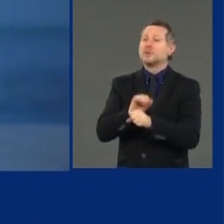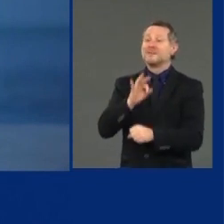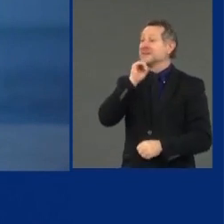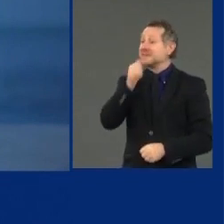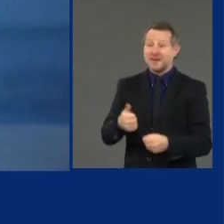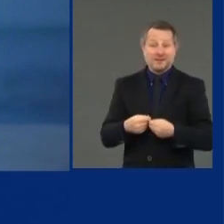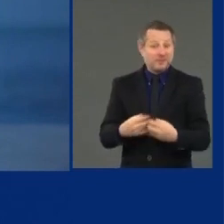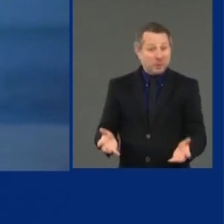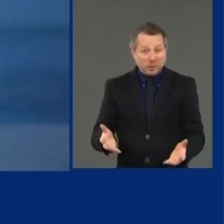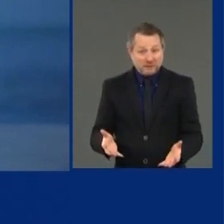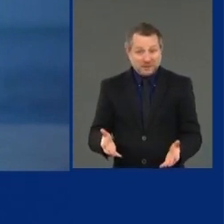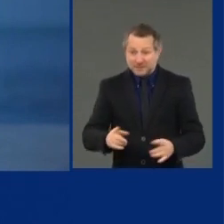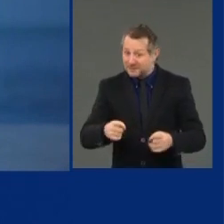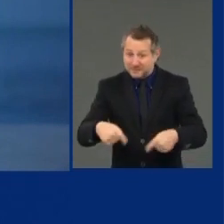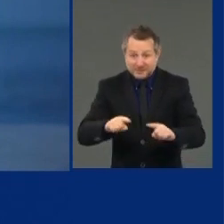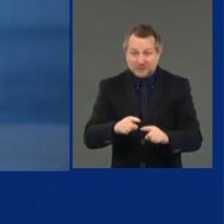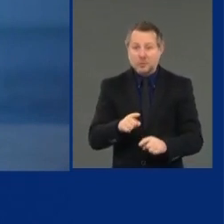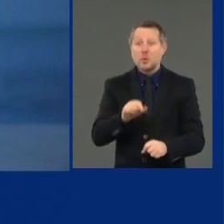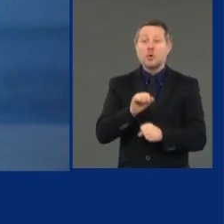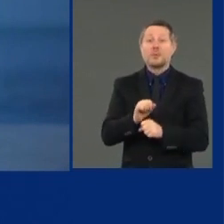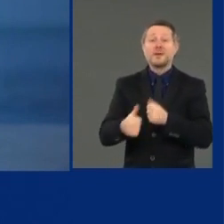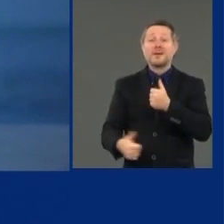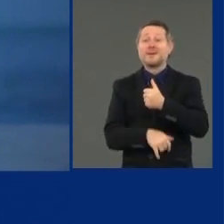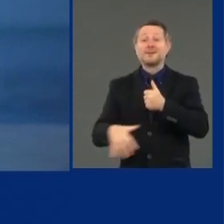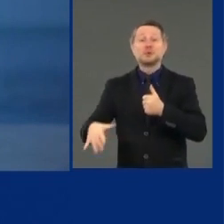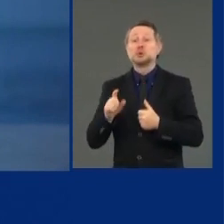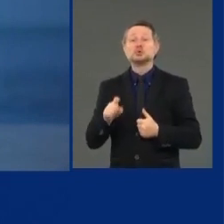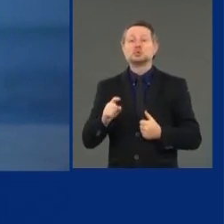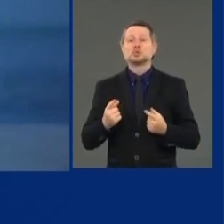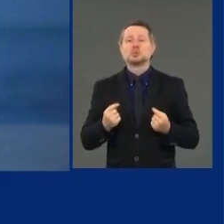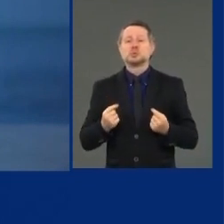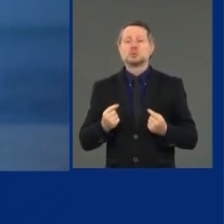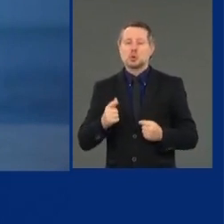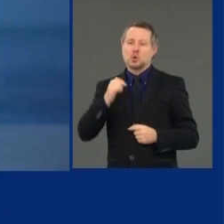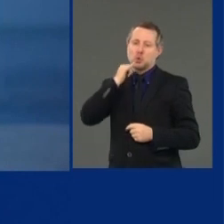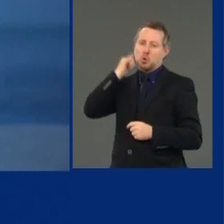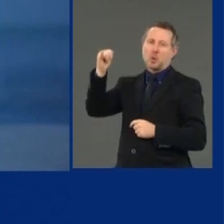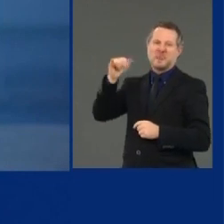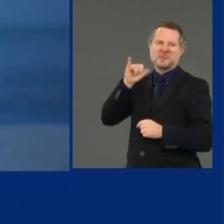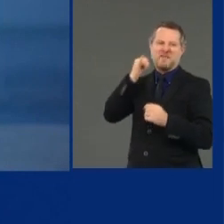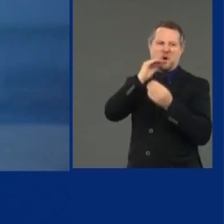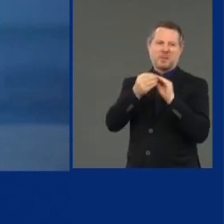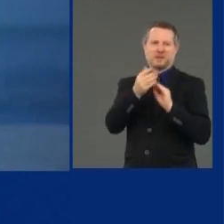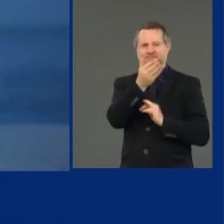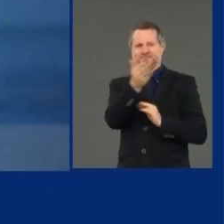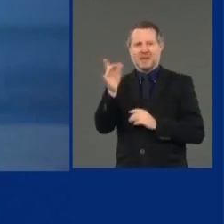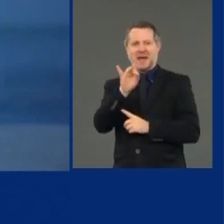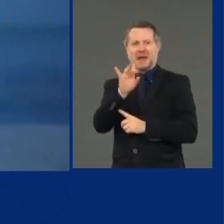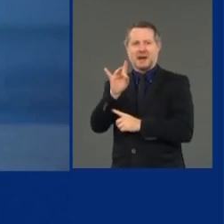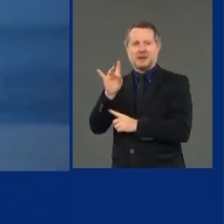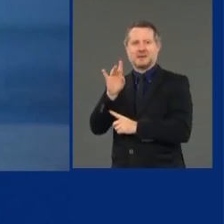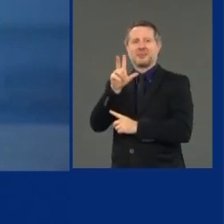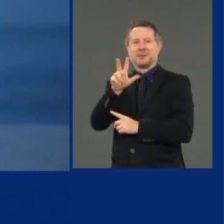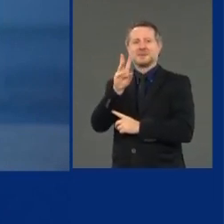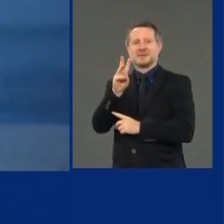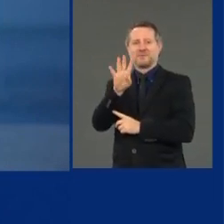PROVIDE THIS TO EMPLOYEES WHEN THEY GO BACK TO WORK.